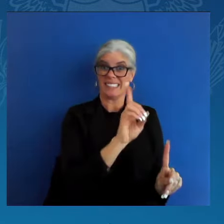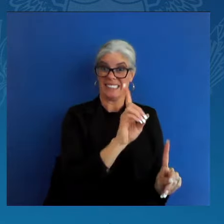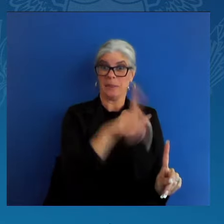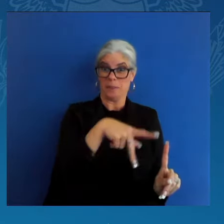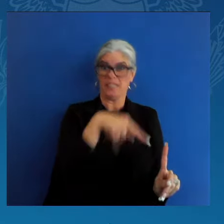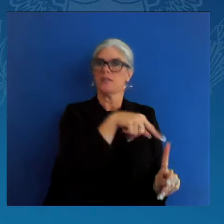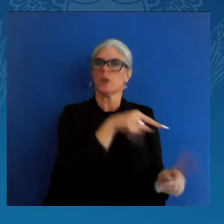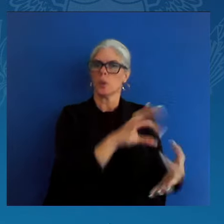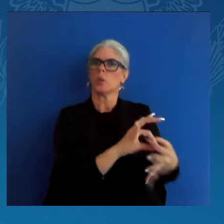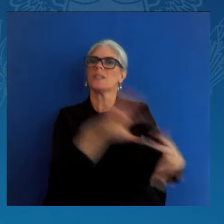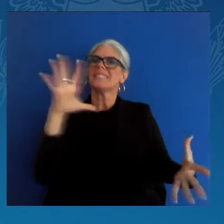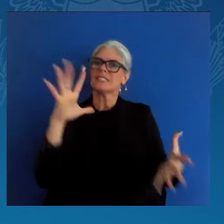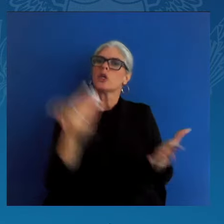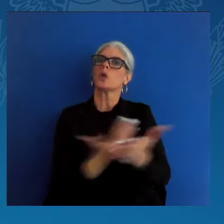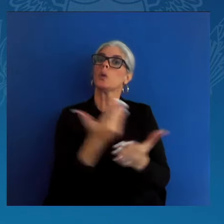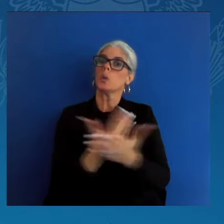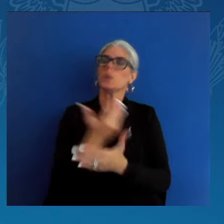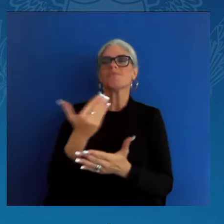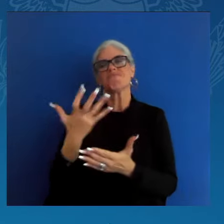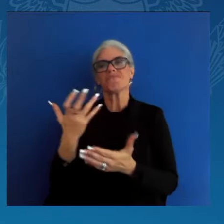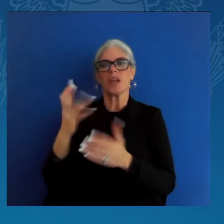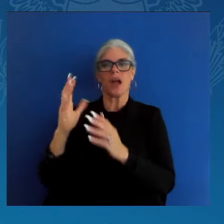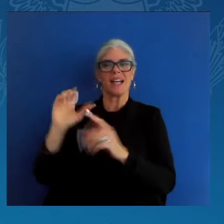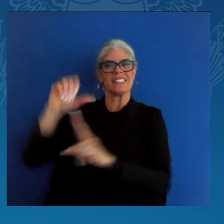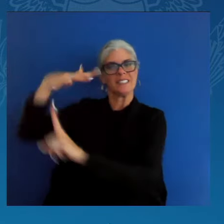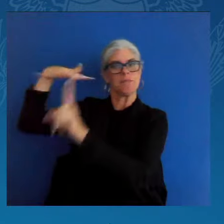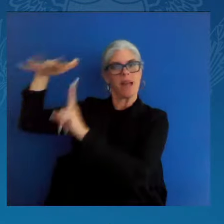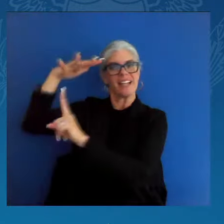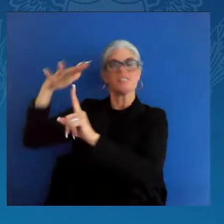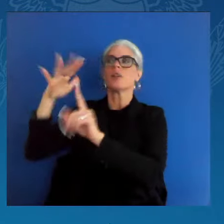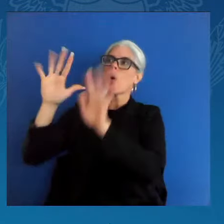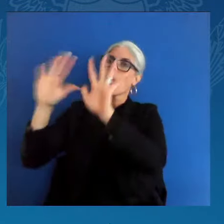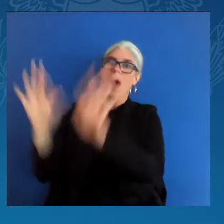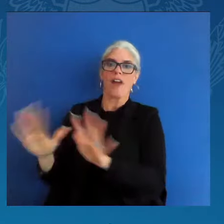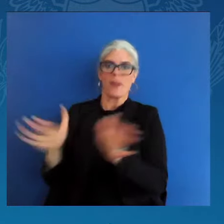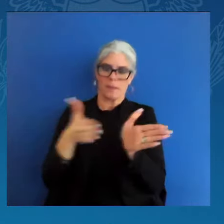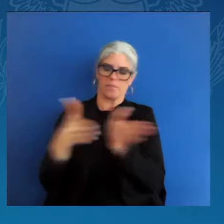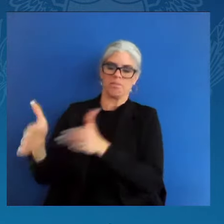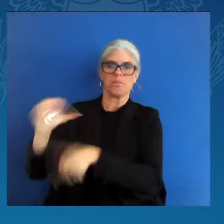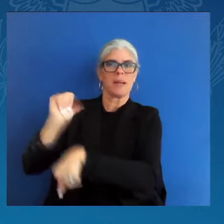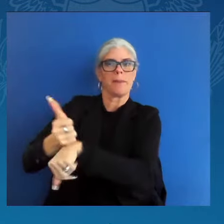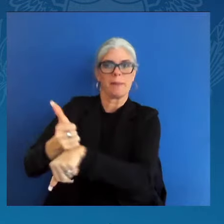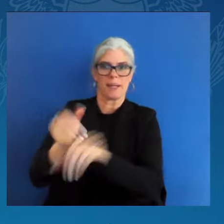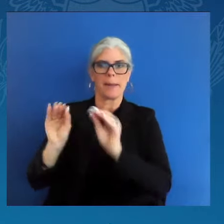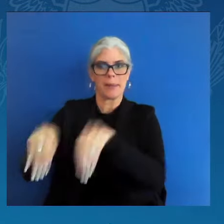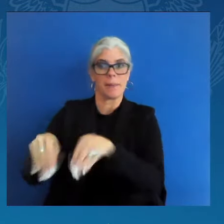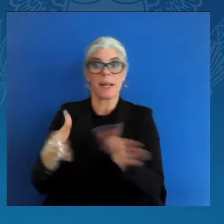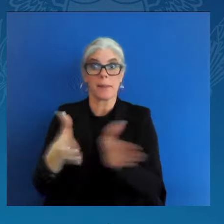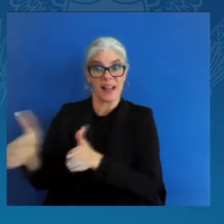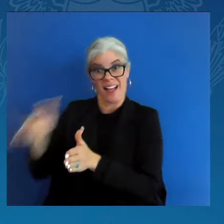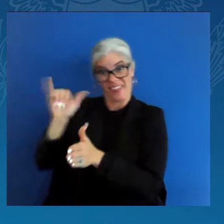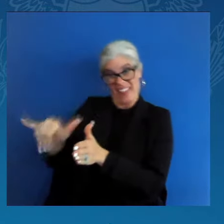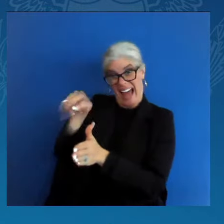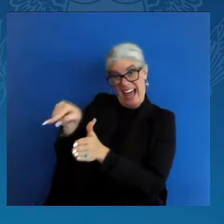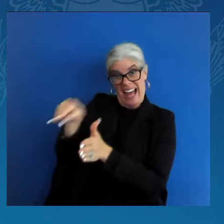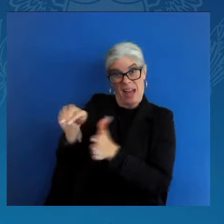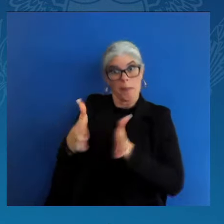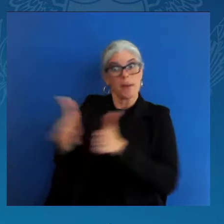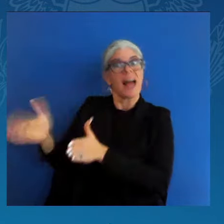by bolstering our nation's resilience to space weather events. We're committed to improving national preparedness for space weather.